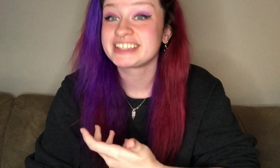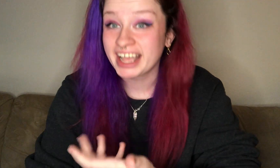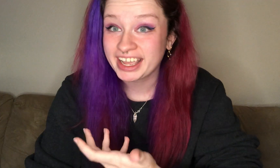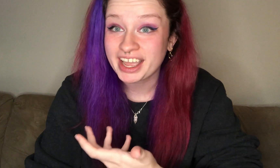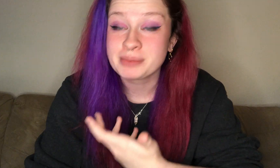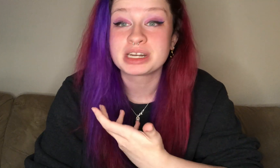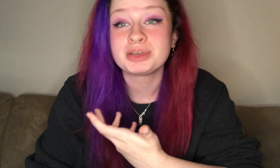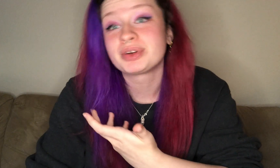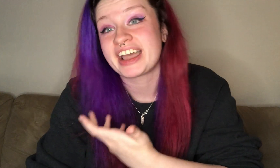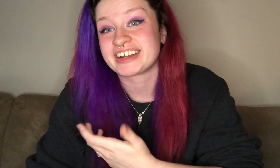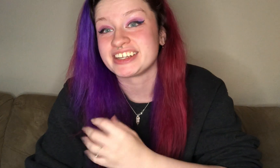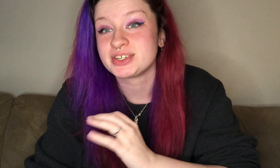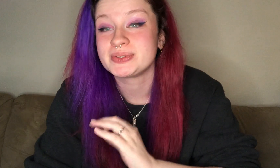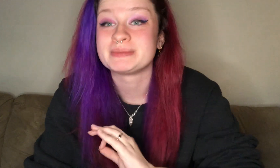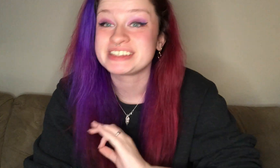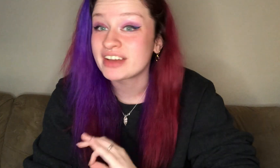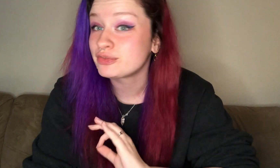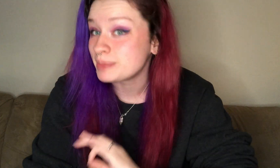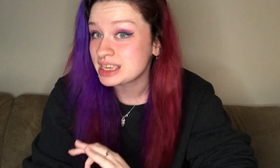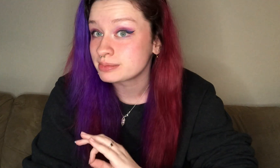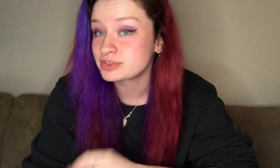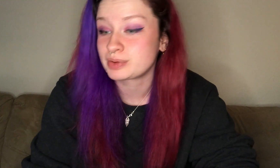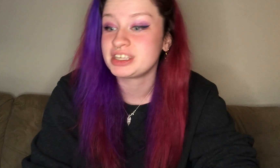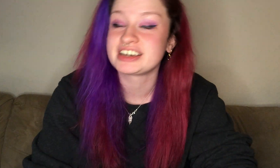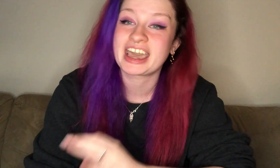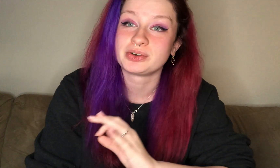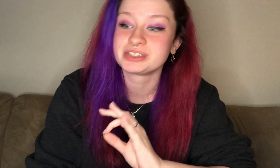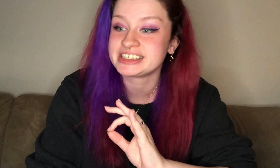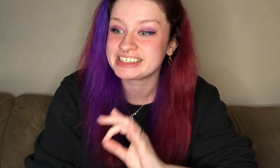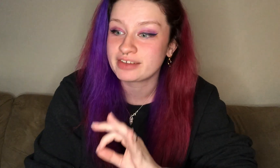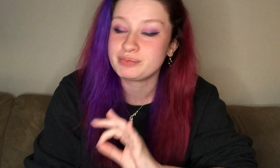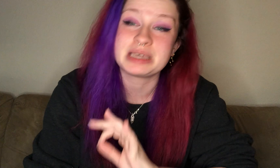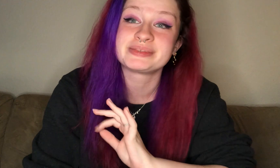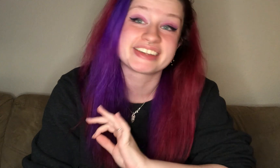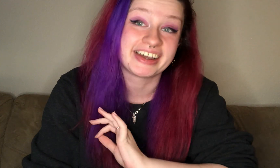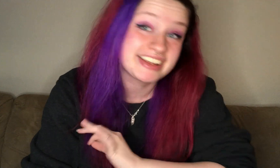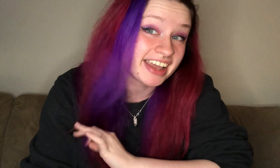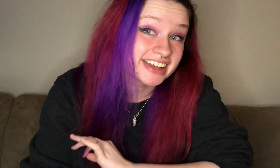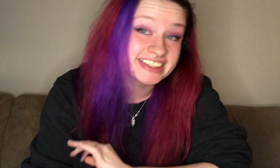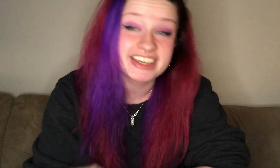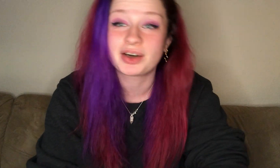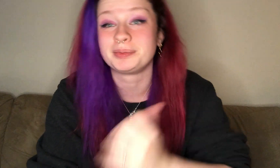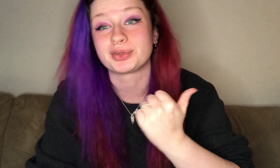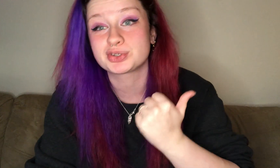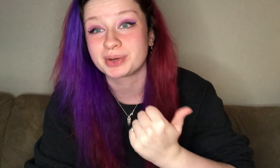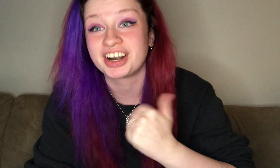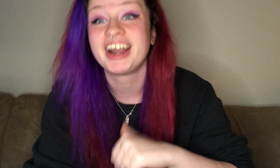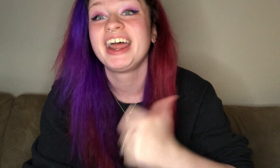today i'm gonna be reacting to some deaf memes from the account deafmemes.exe on both twitter